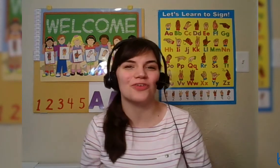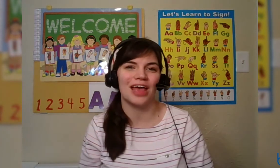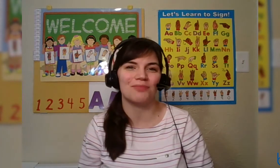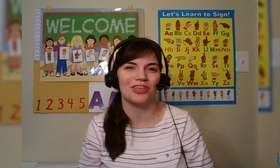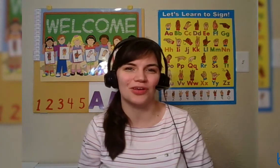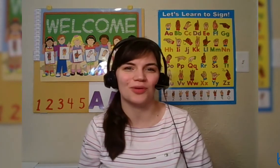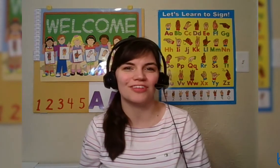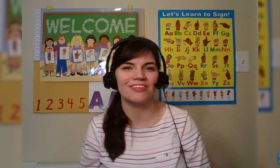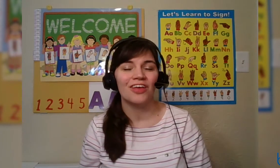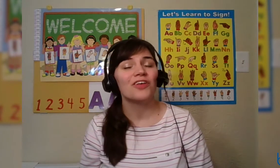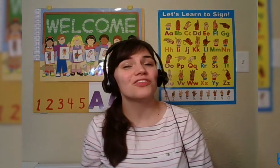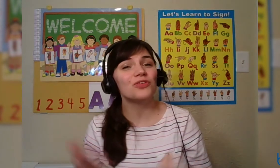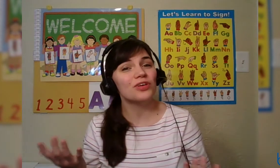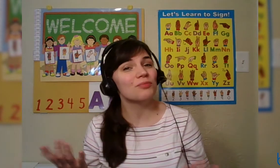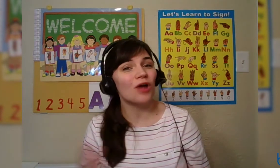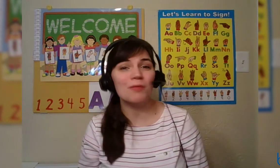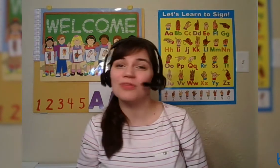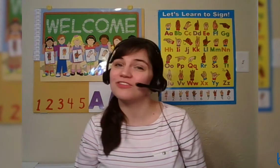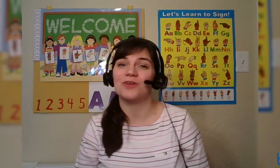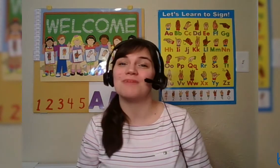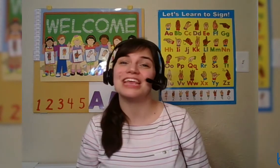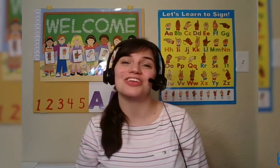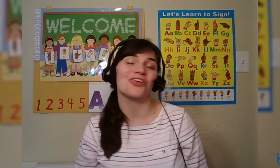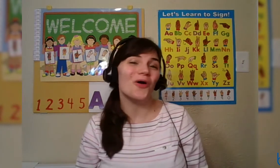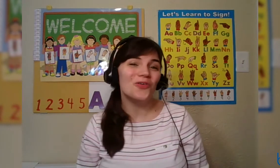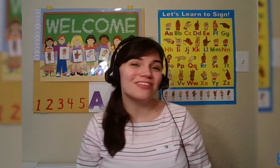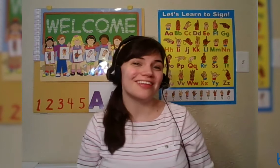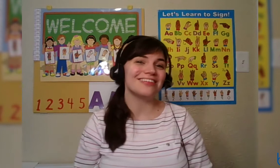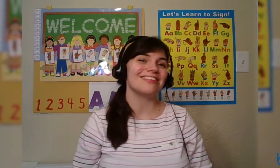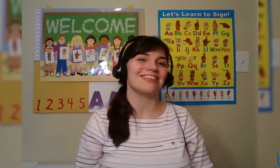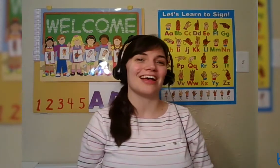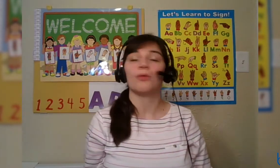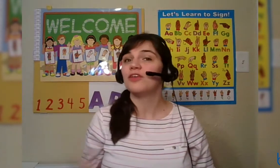vocabulary words, so you can probably start making your own sentences now. If